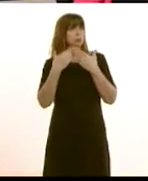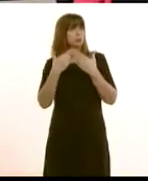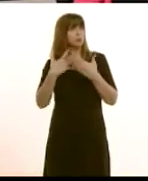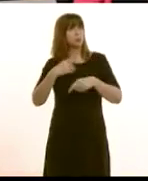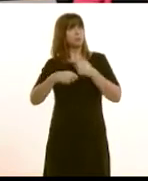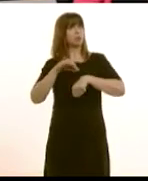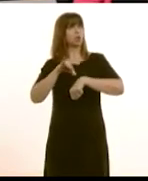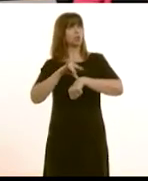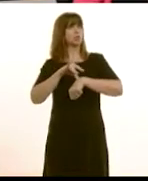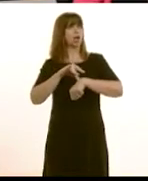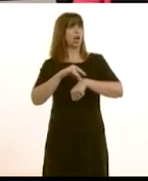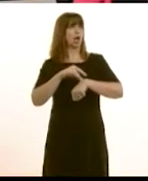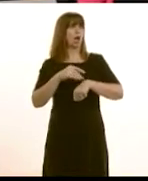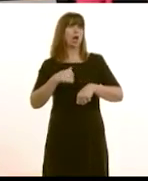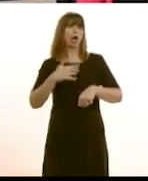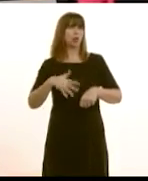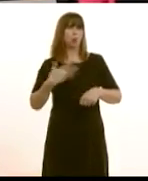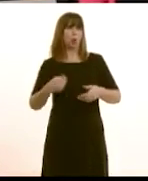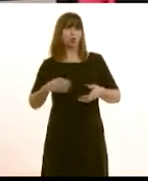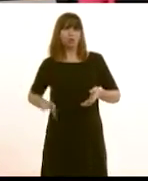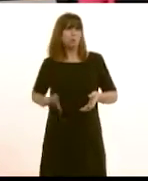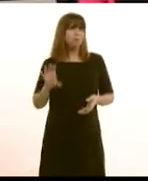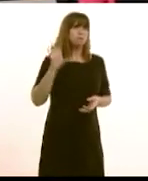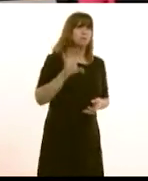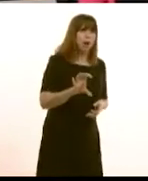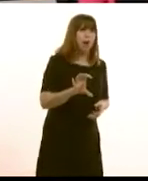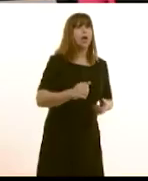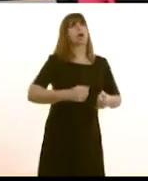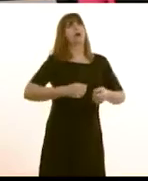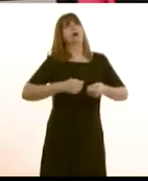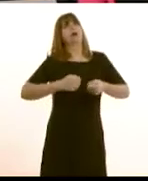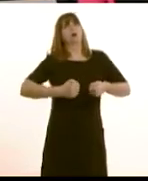a practice; they'd rather be salaried, because it gives them the flexibility that they need.